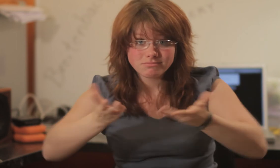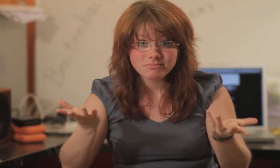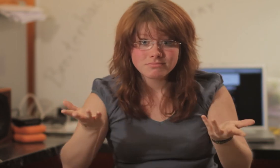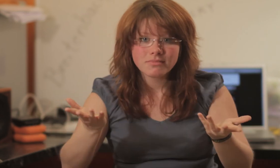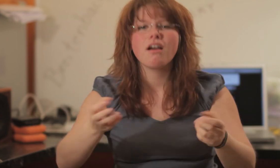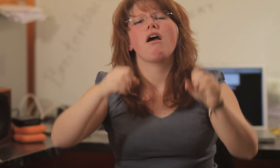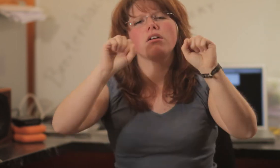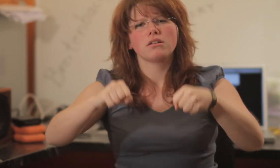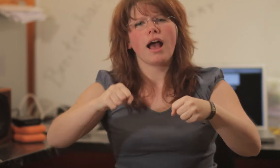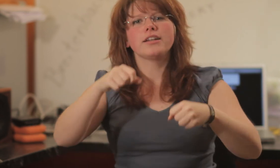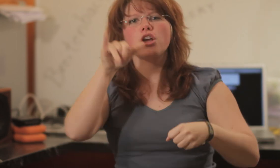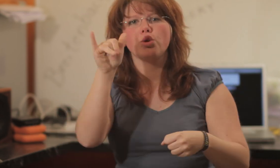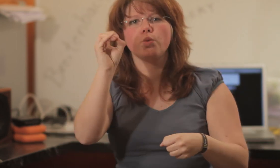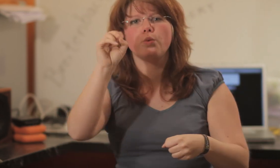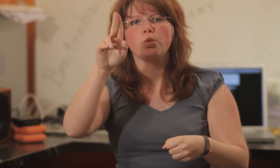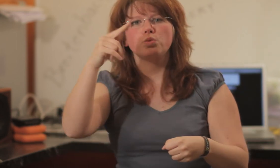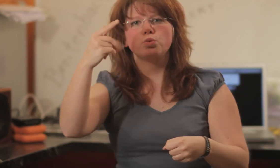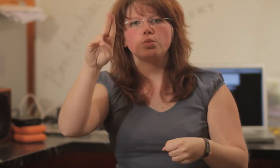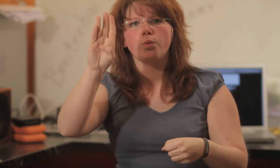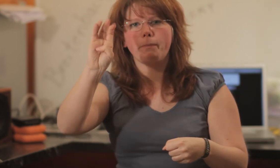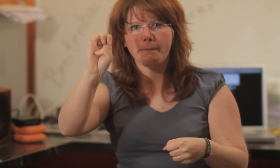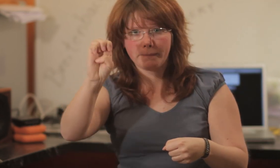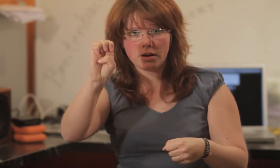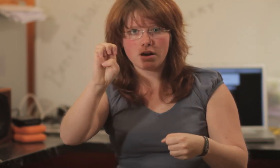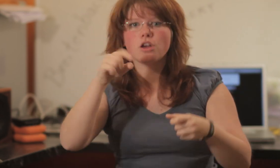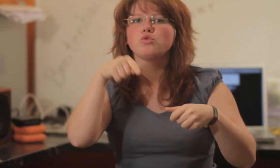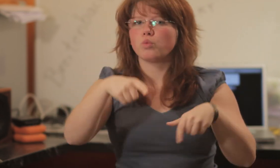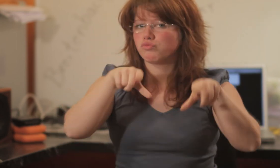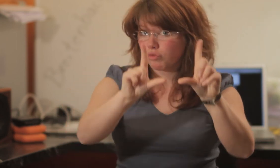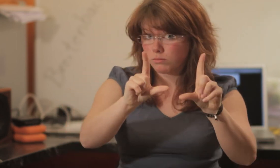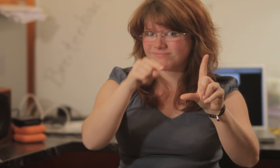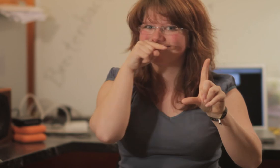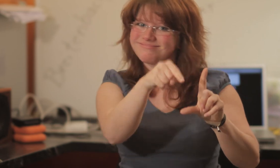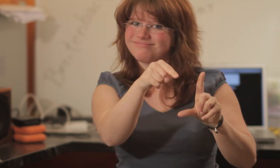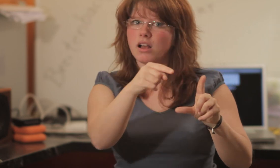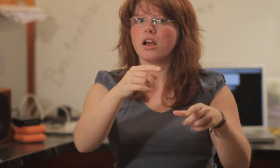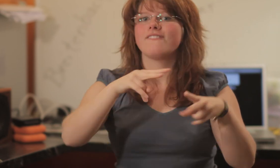ou can send us a video reply on YouTube.com